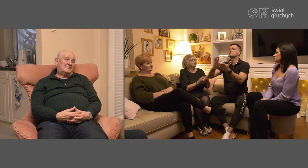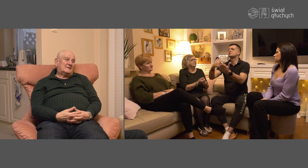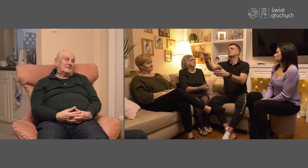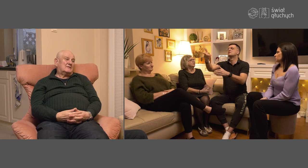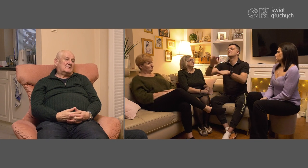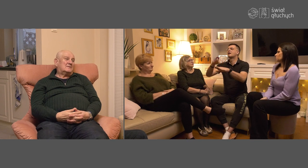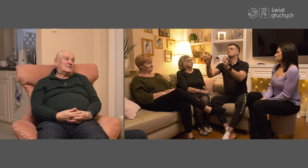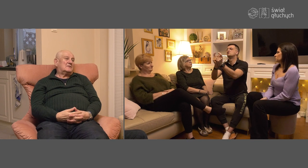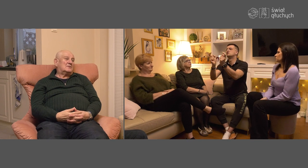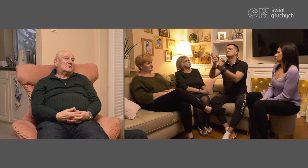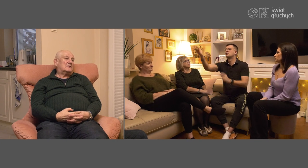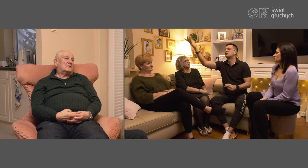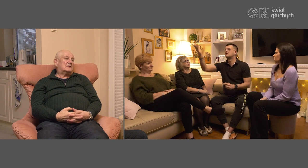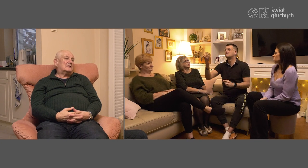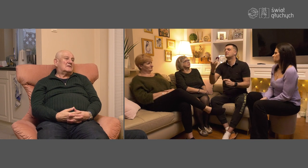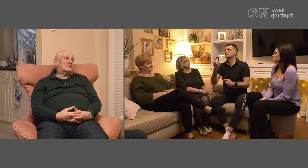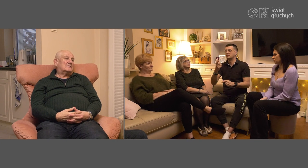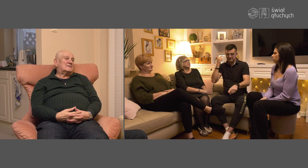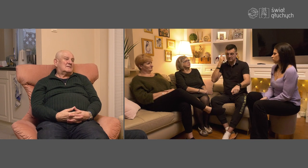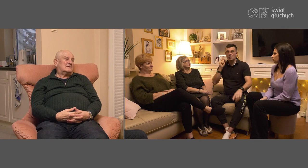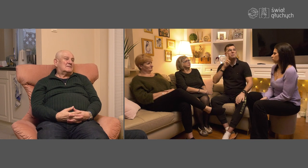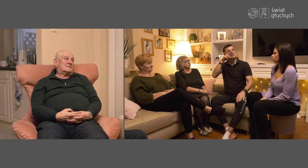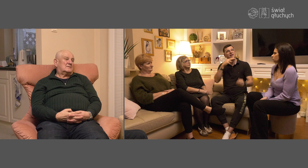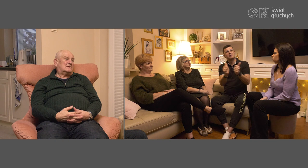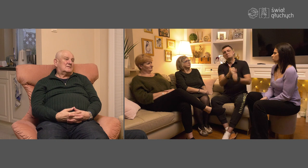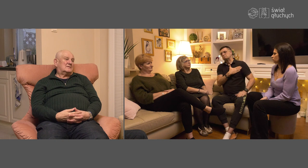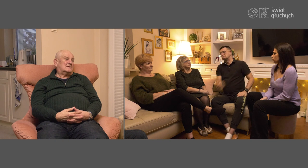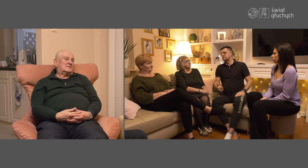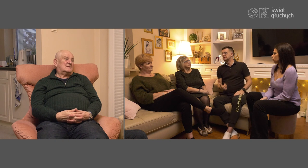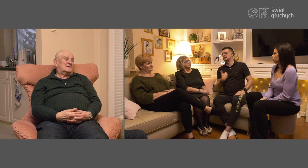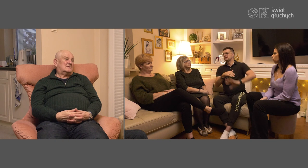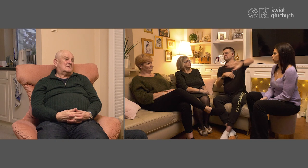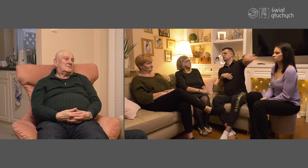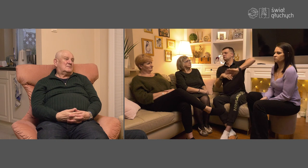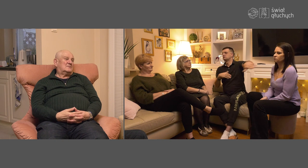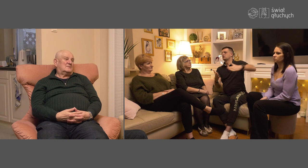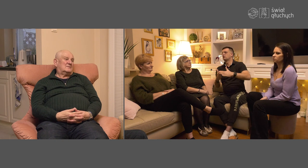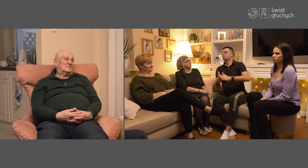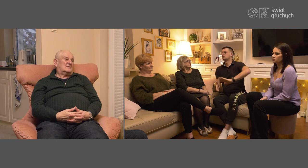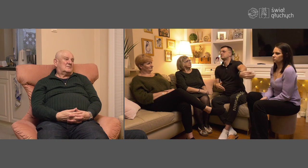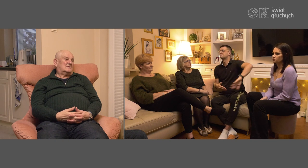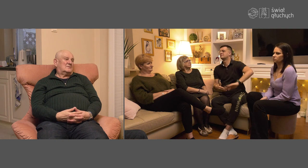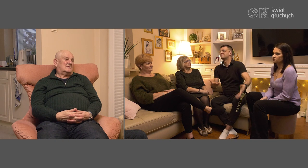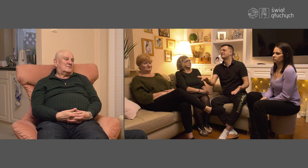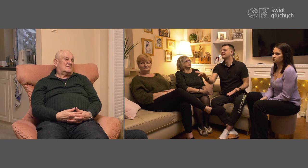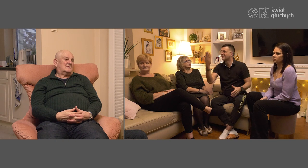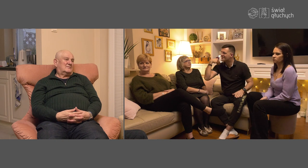Remember that family near Radom, the hearing child had deaf parents and was ashamed of them,